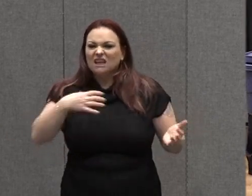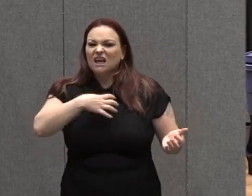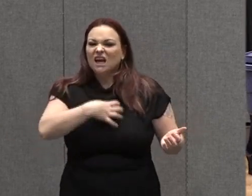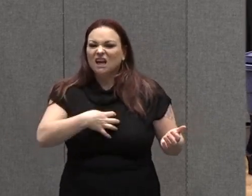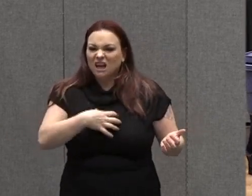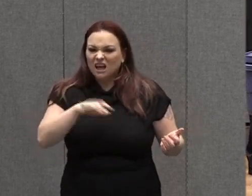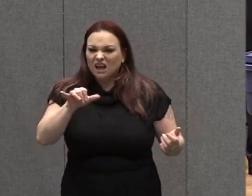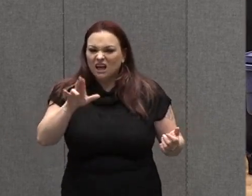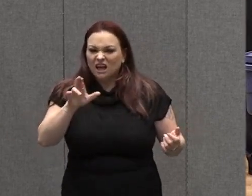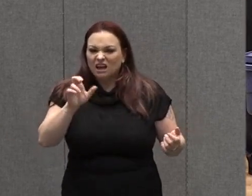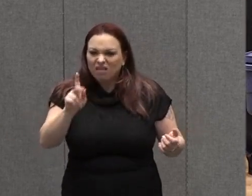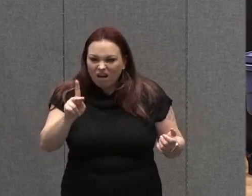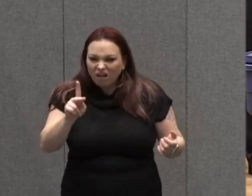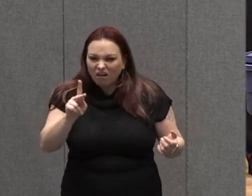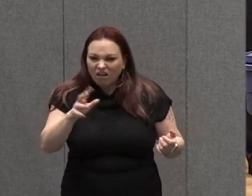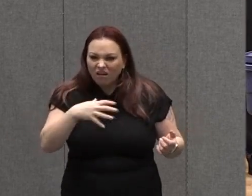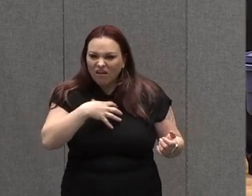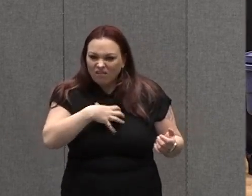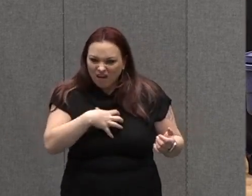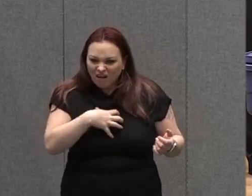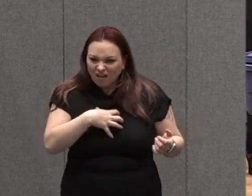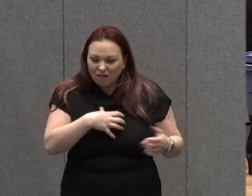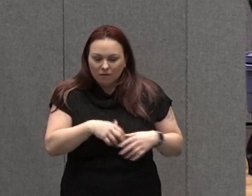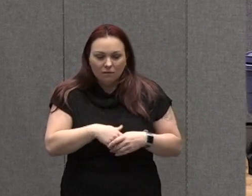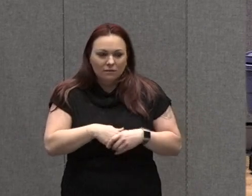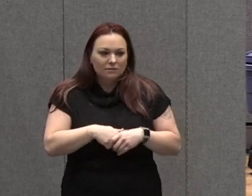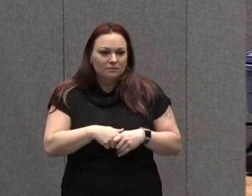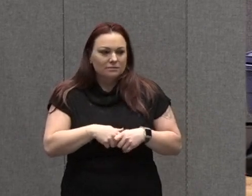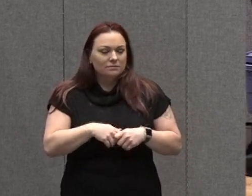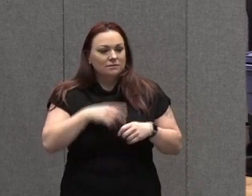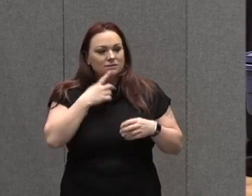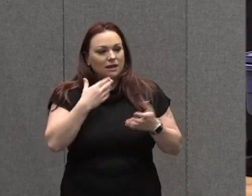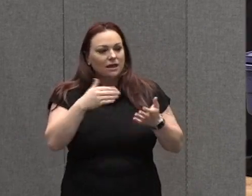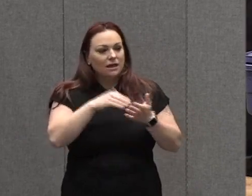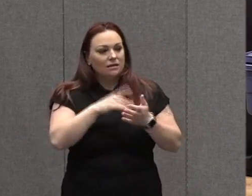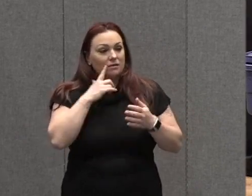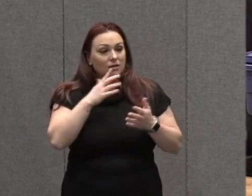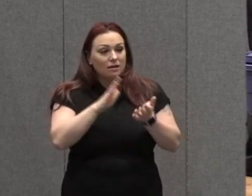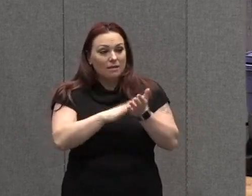You can make a really gross face on it. Let's say and clap the words, here we go.